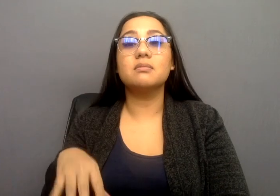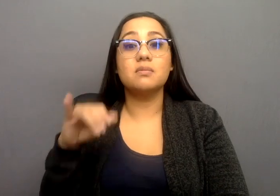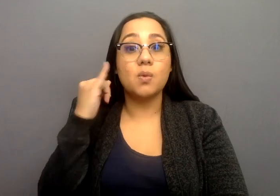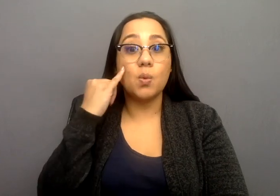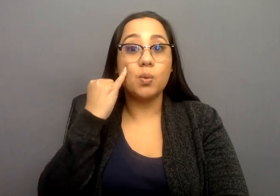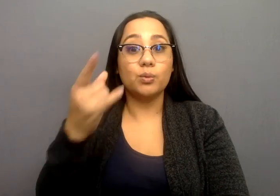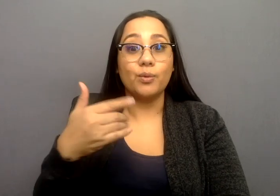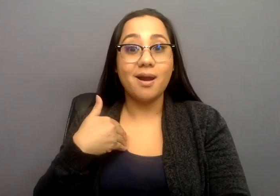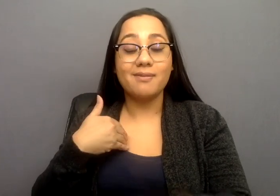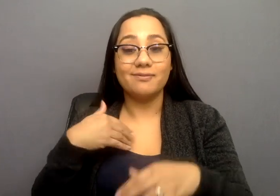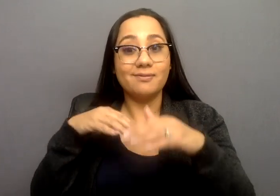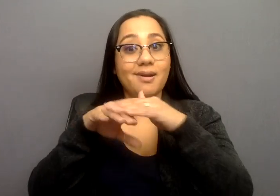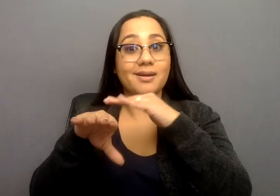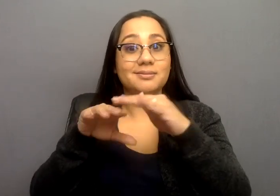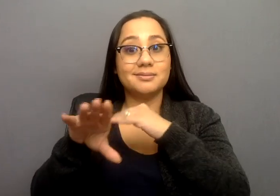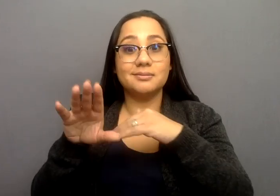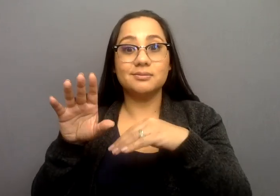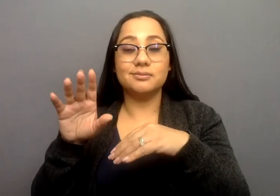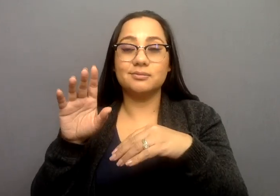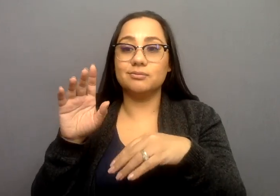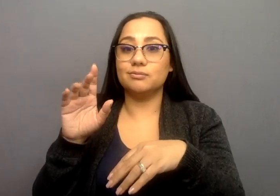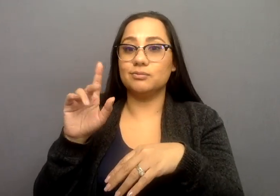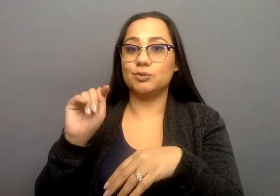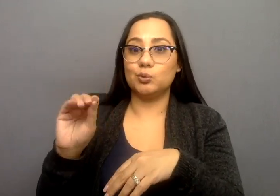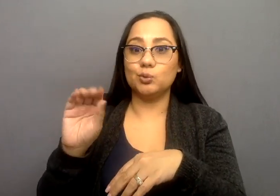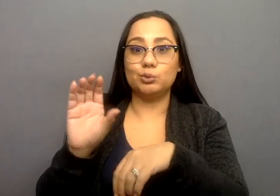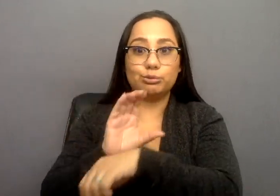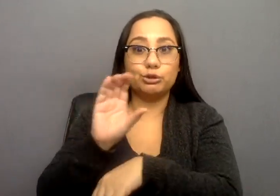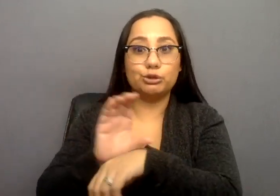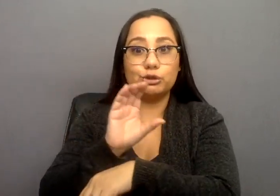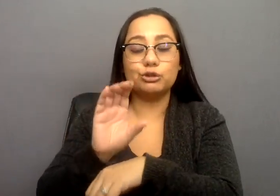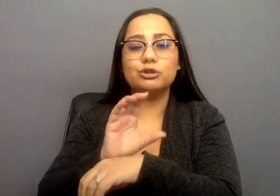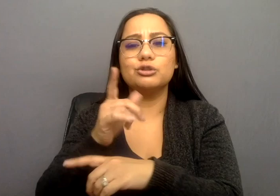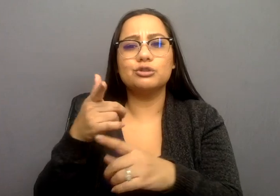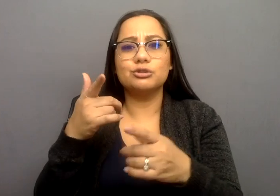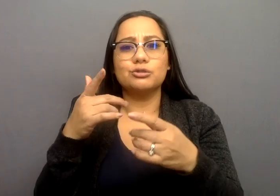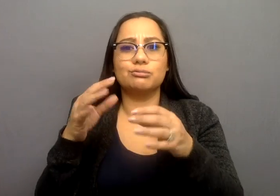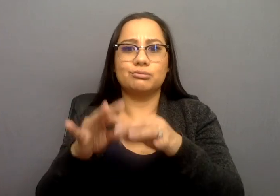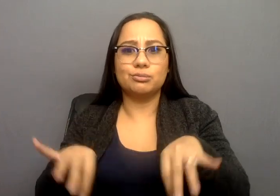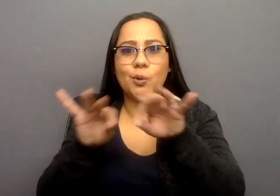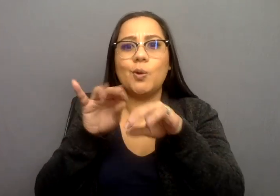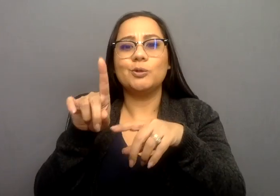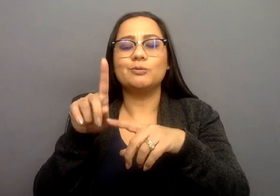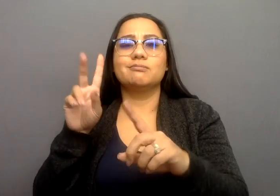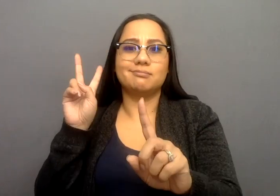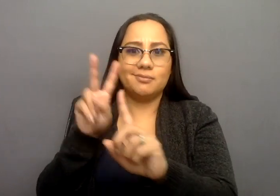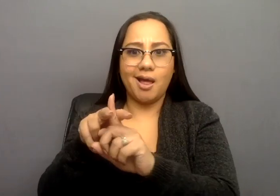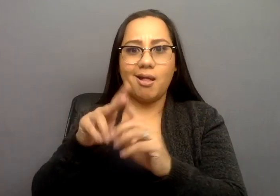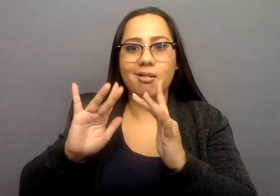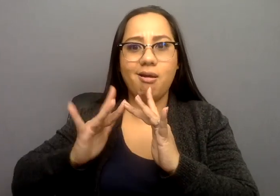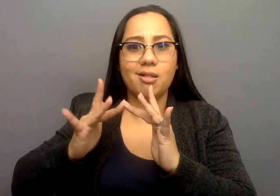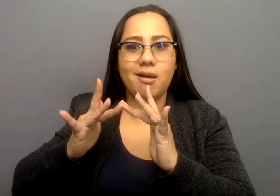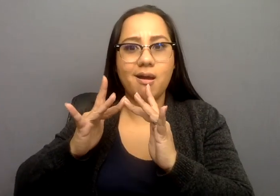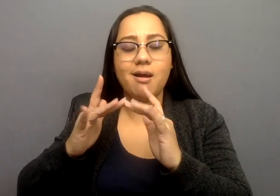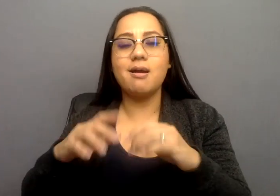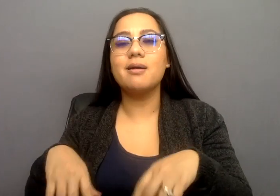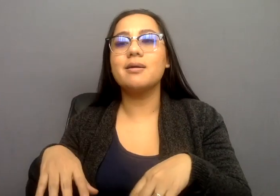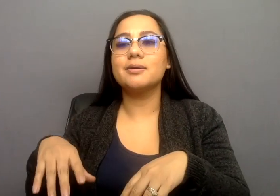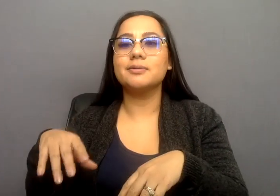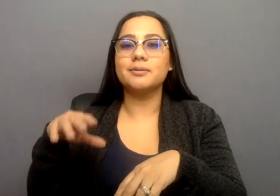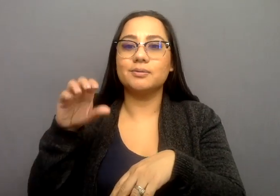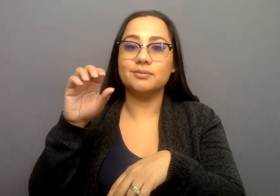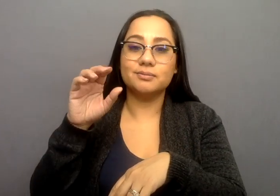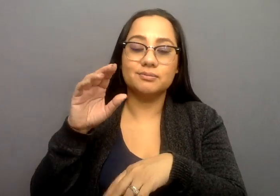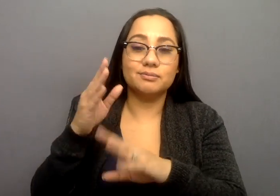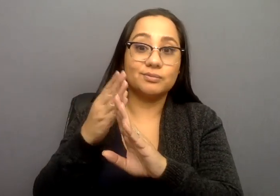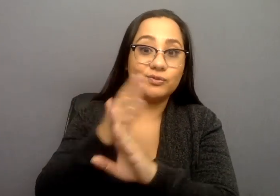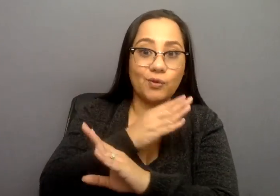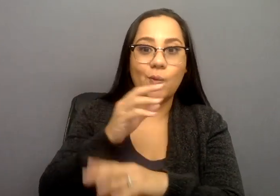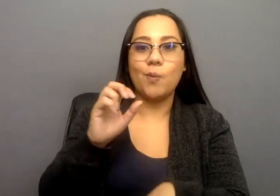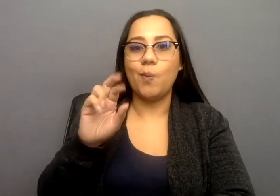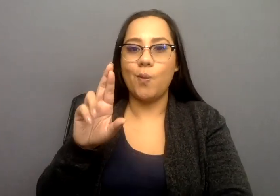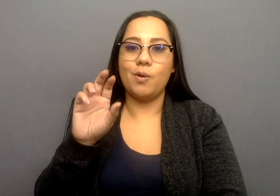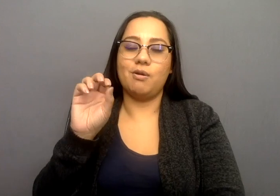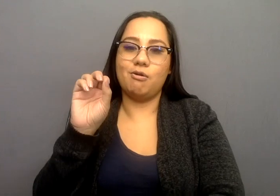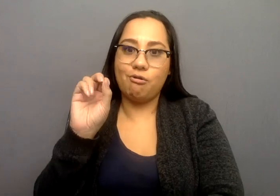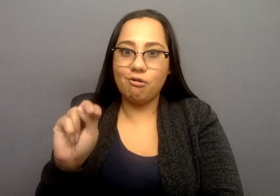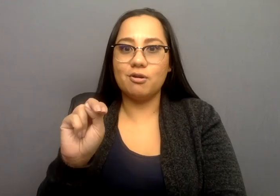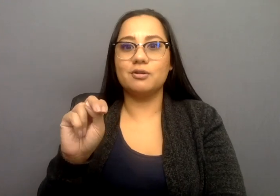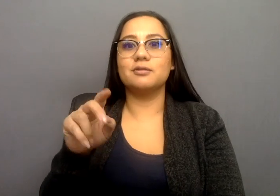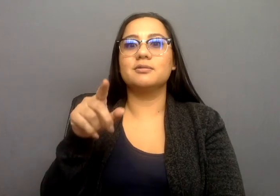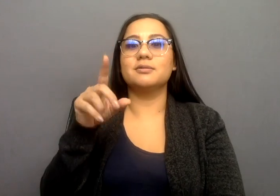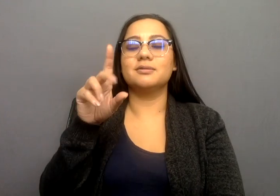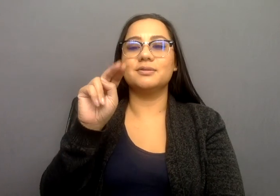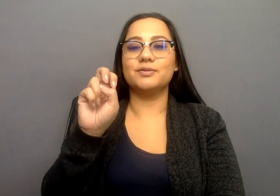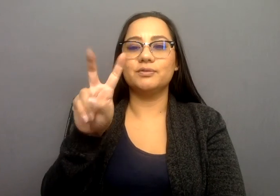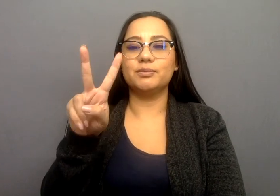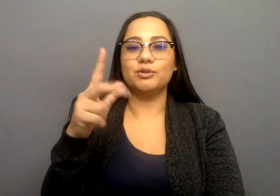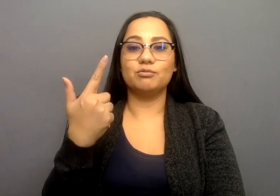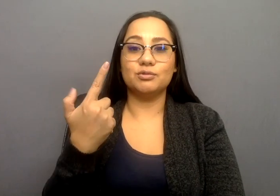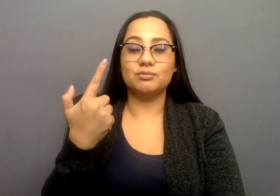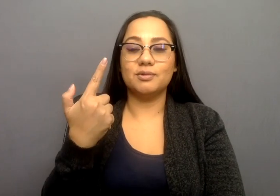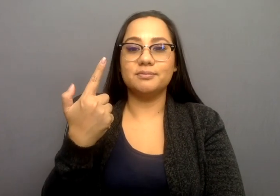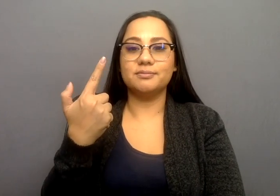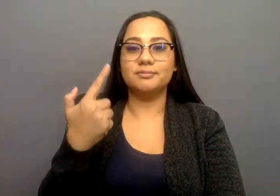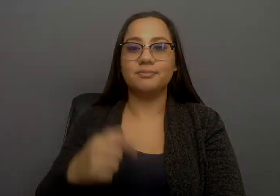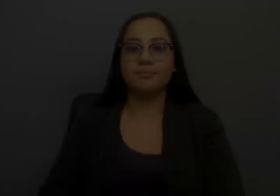If you have access to a computer, you may file electronically (online) on or by November 21.